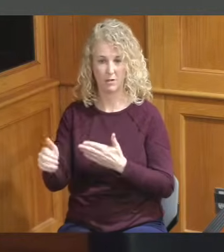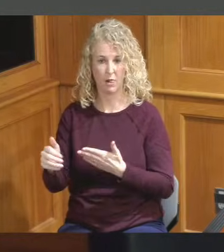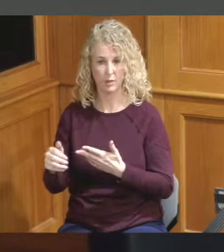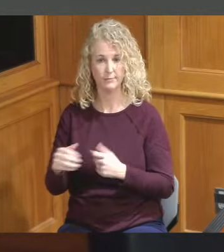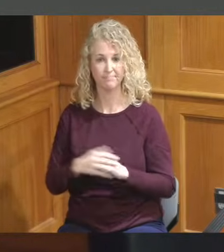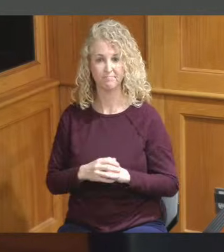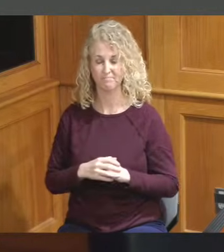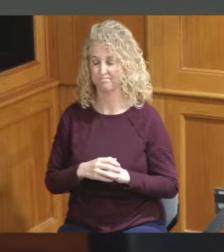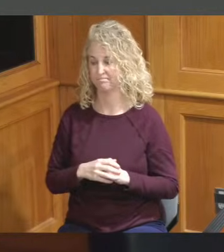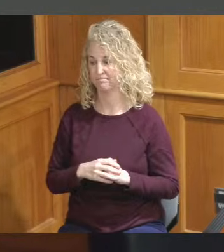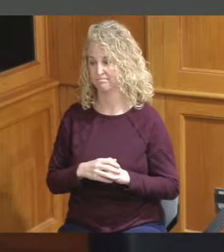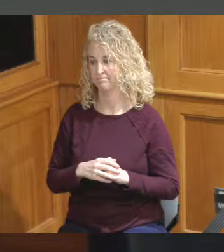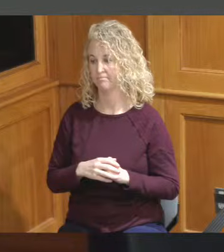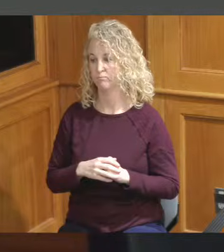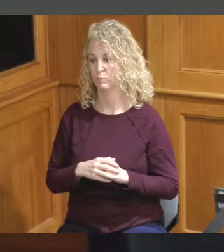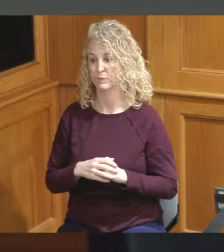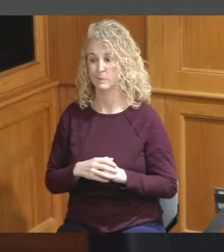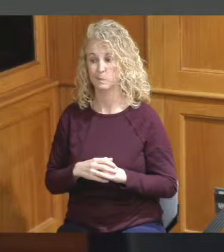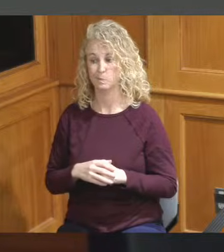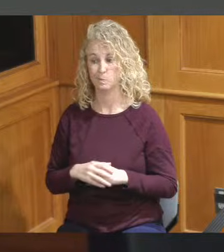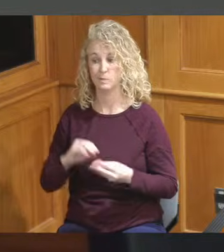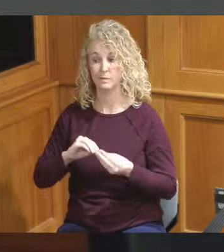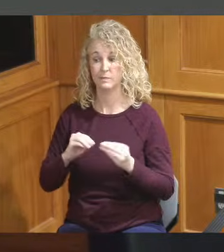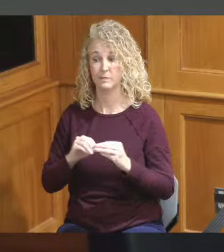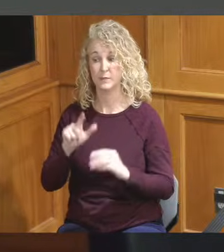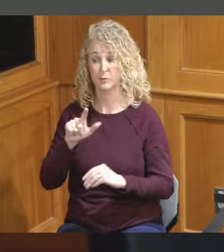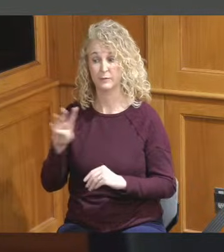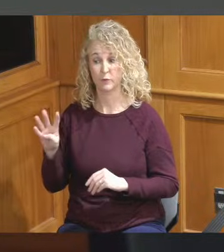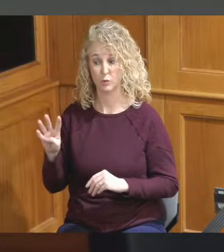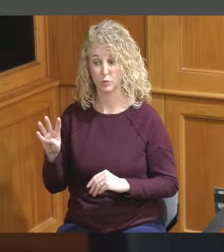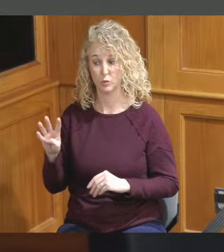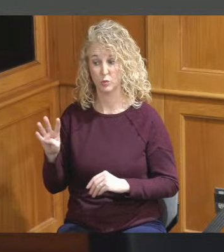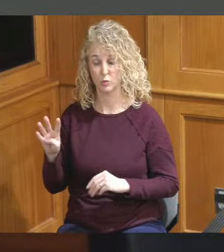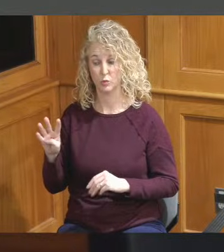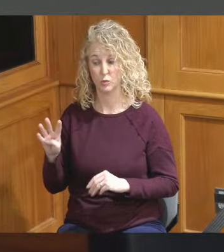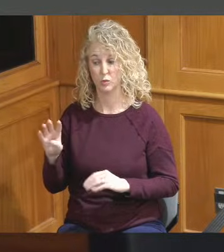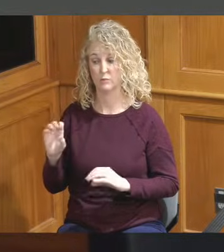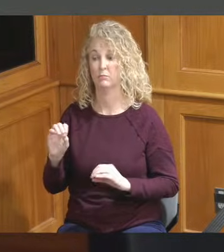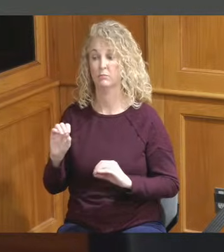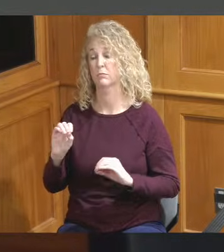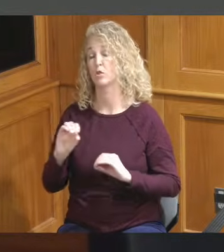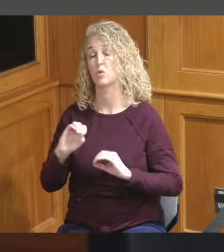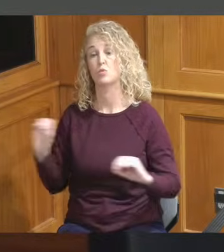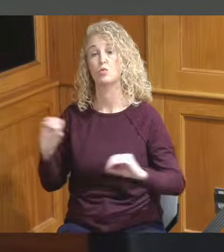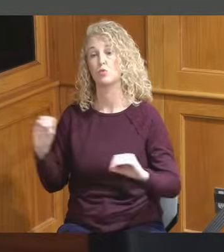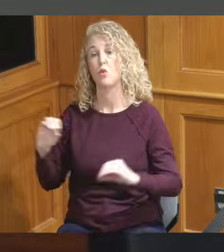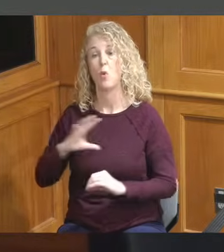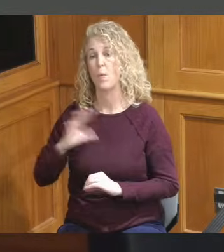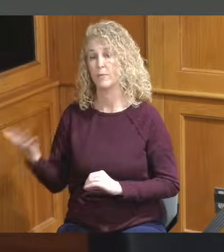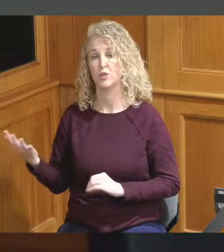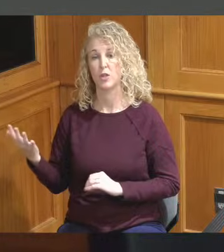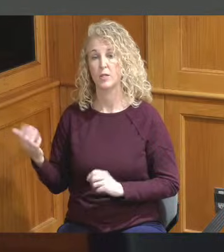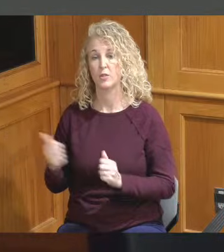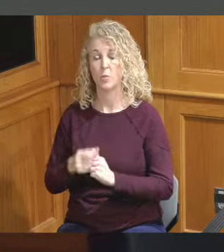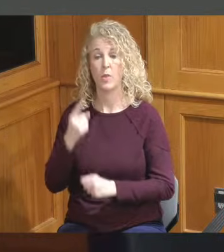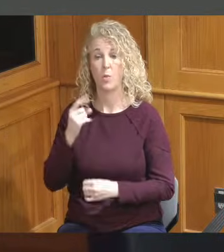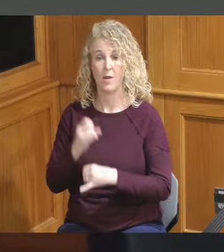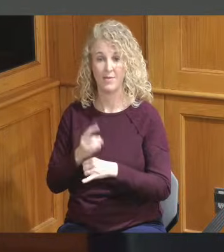is with Fifth Third Bank. Item 24, Commissioners, is a report of no objection to one liquor permit.